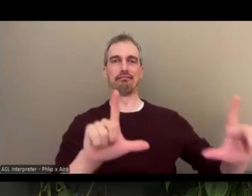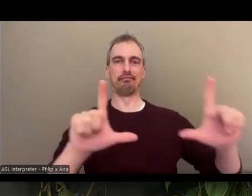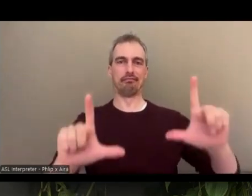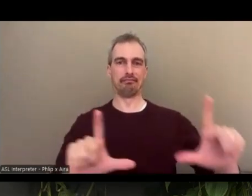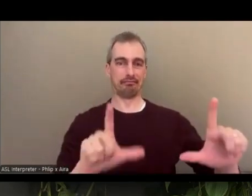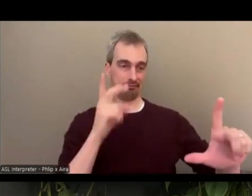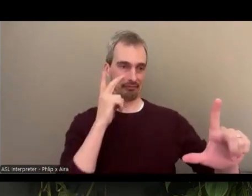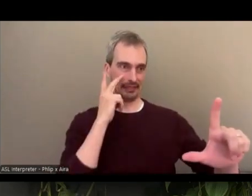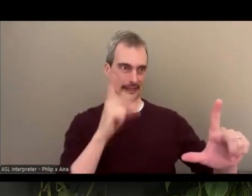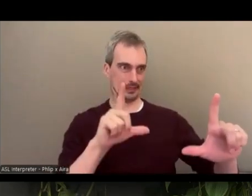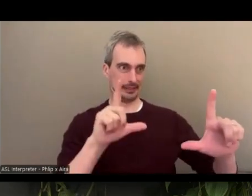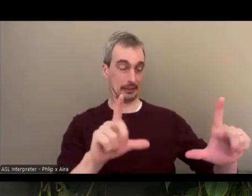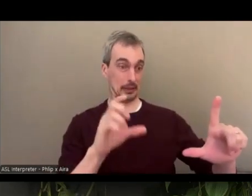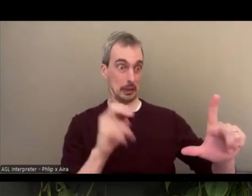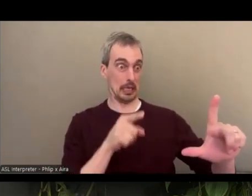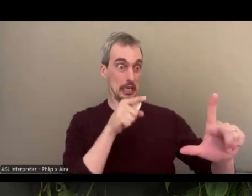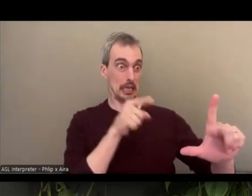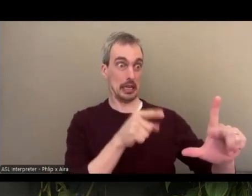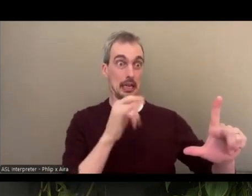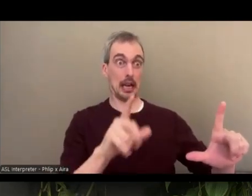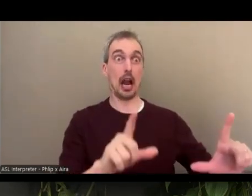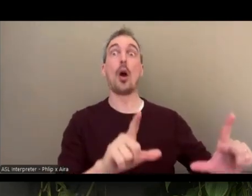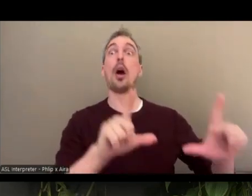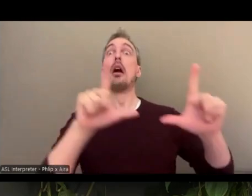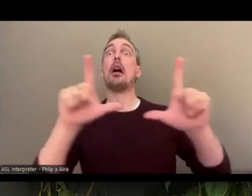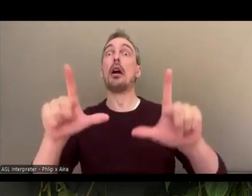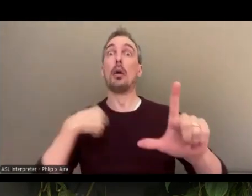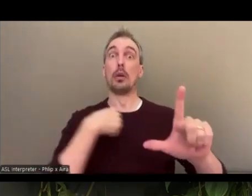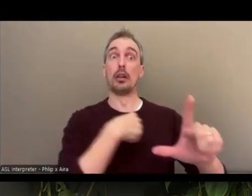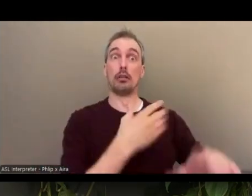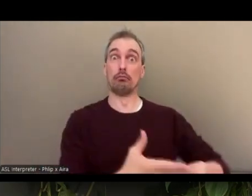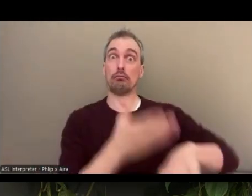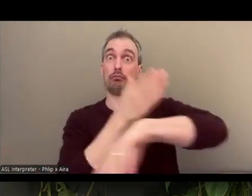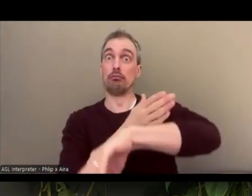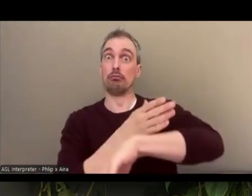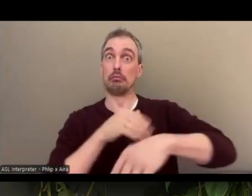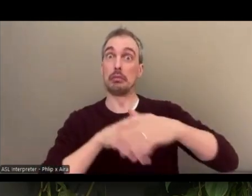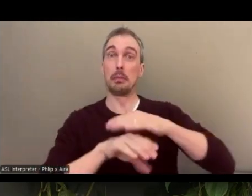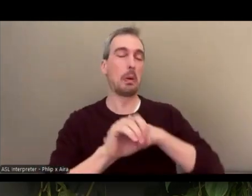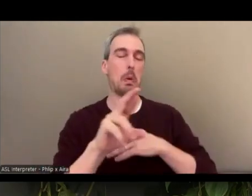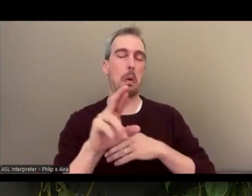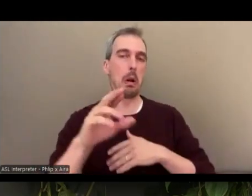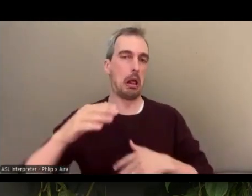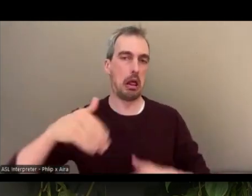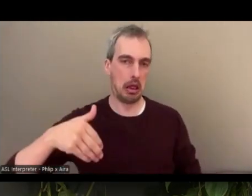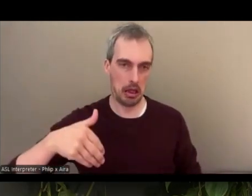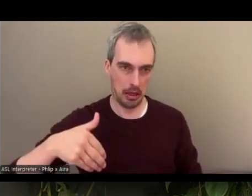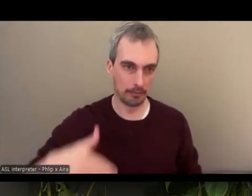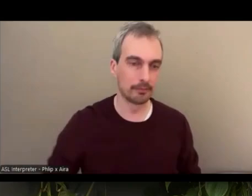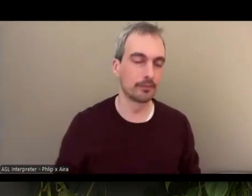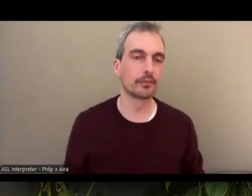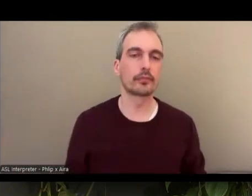So that's the models. Let's shift gears and talk about continuous accessibility.